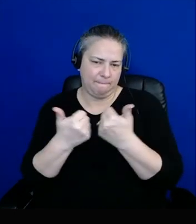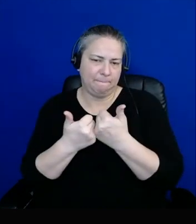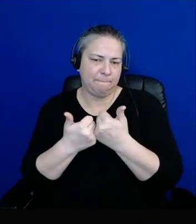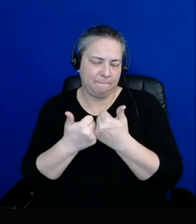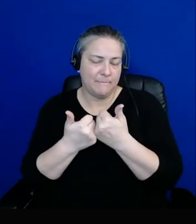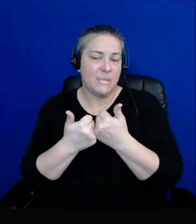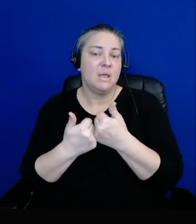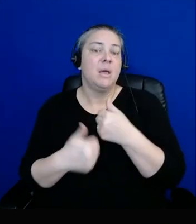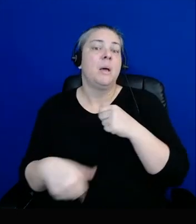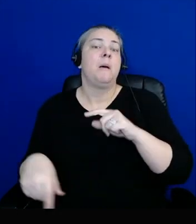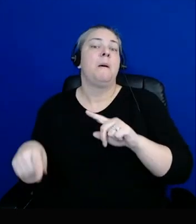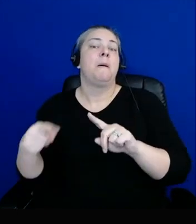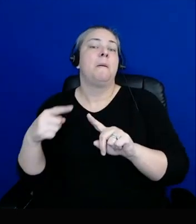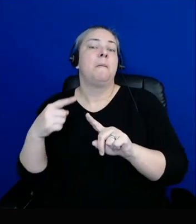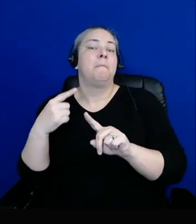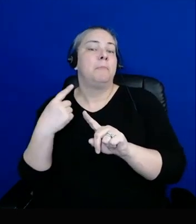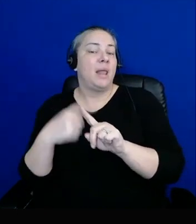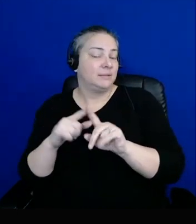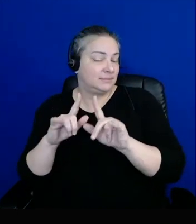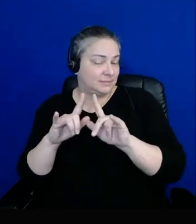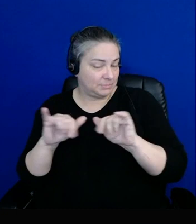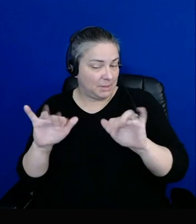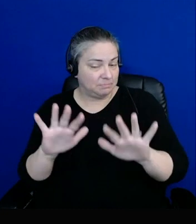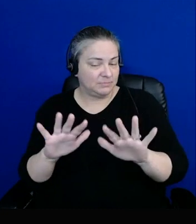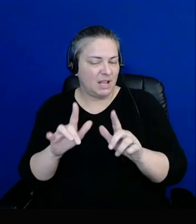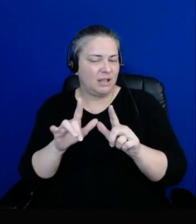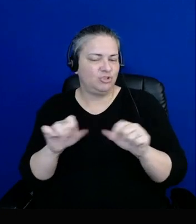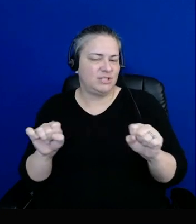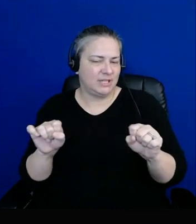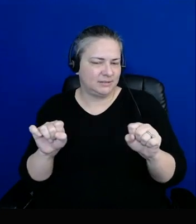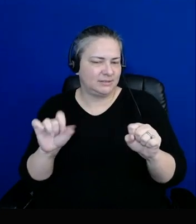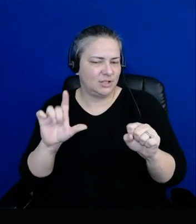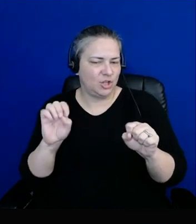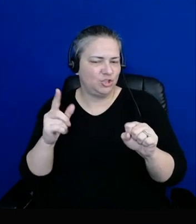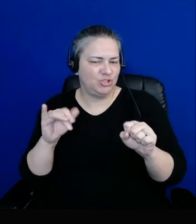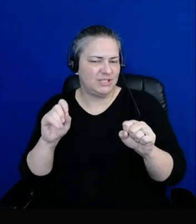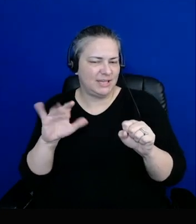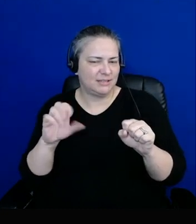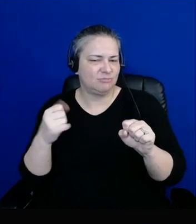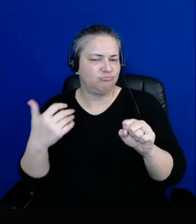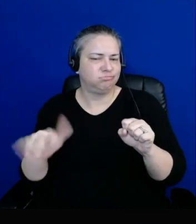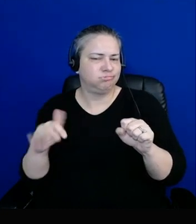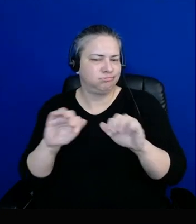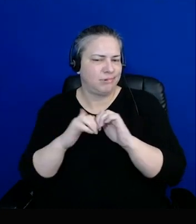At the same time, a really big logistical challenge is just getting that data around the world.